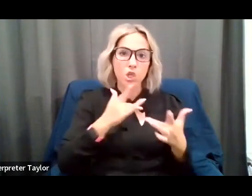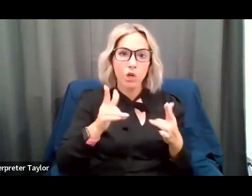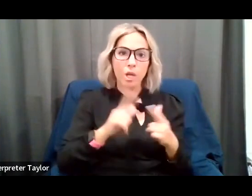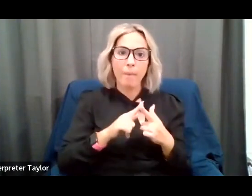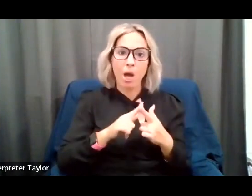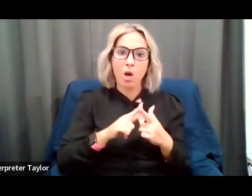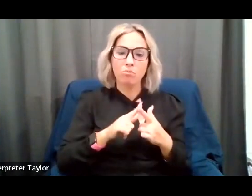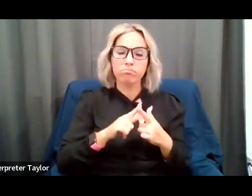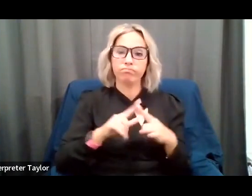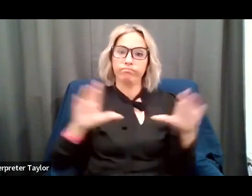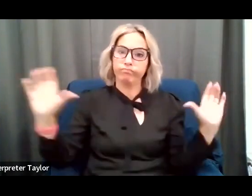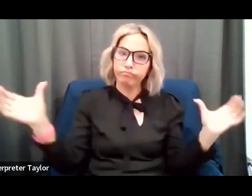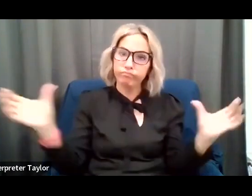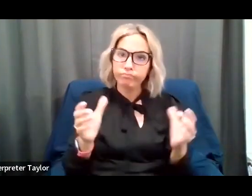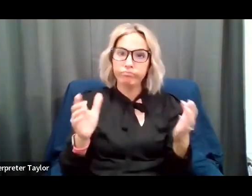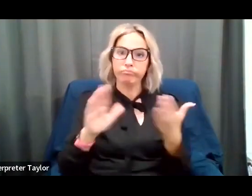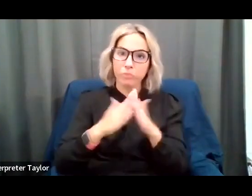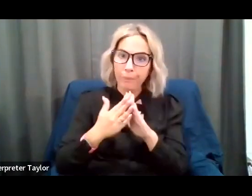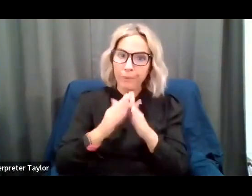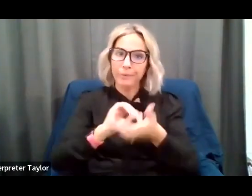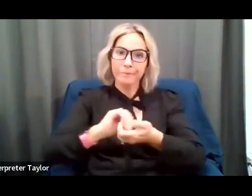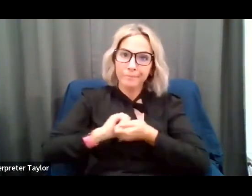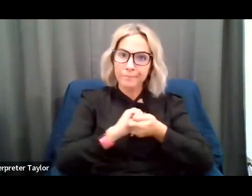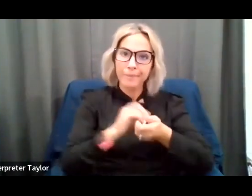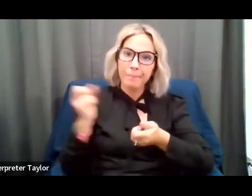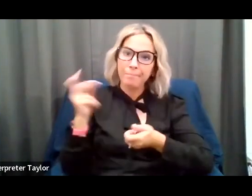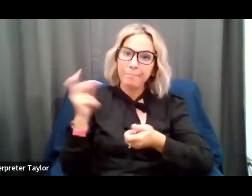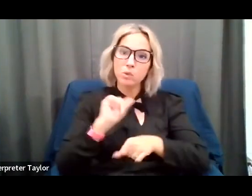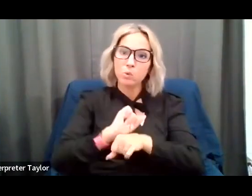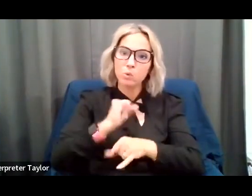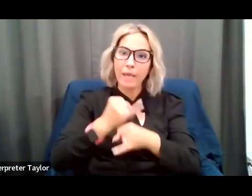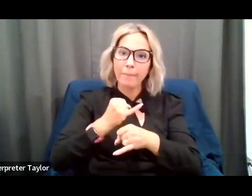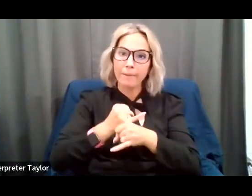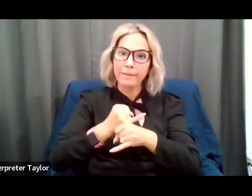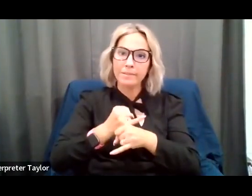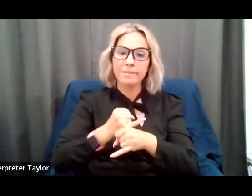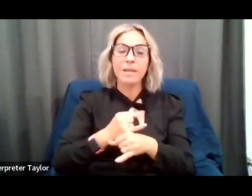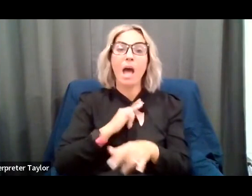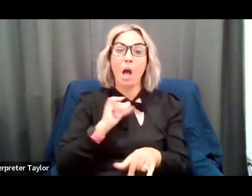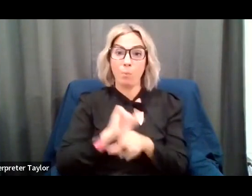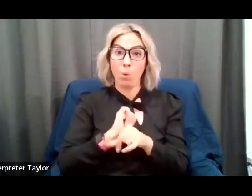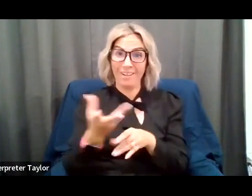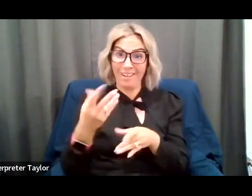community and camaraderie back to the campus. I'm working within that framework